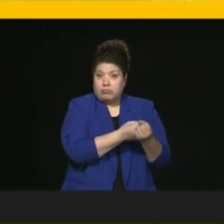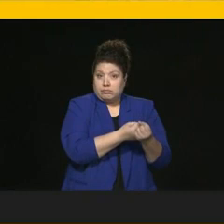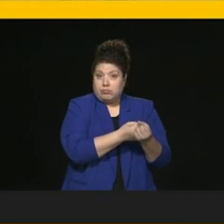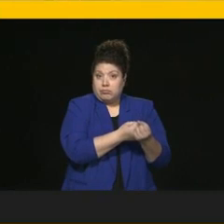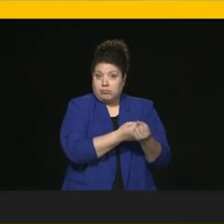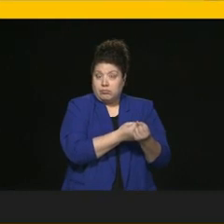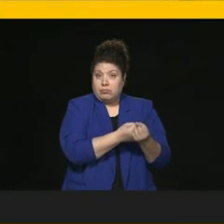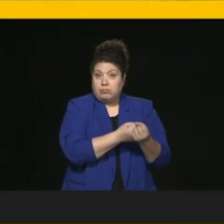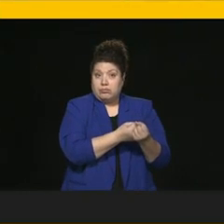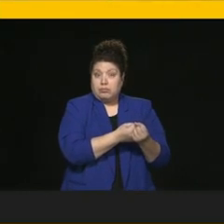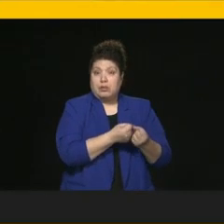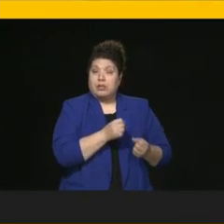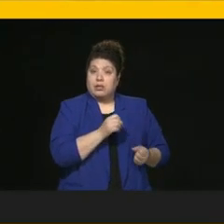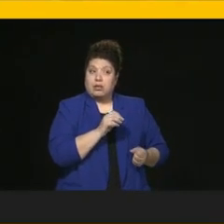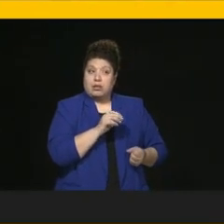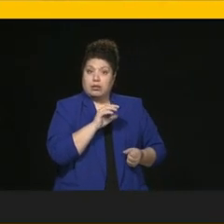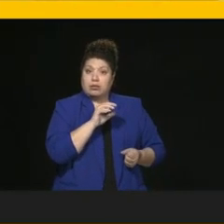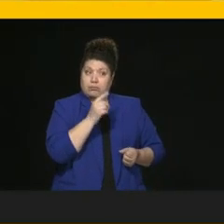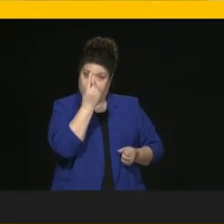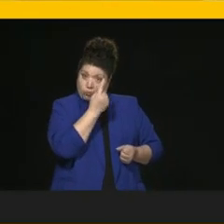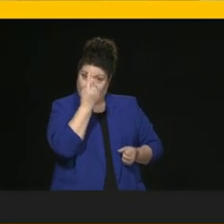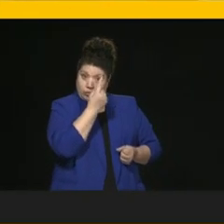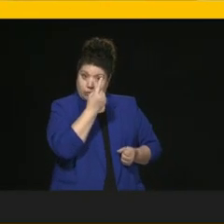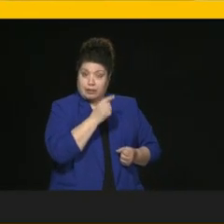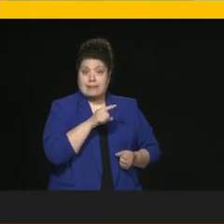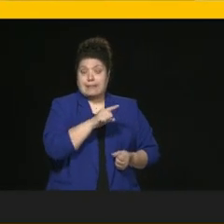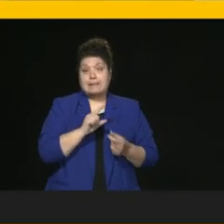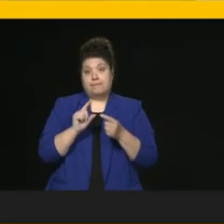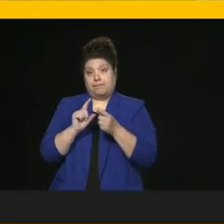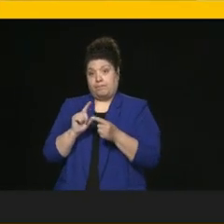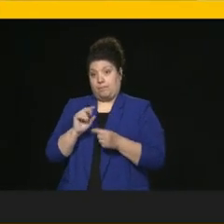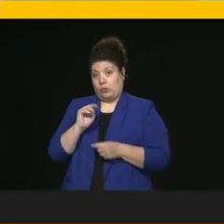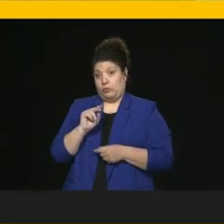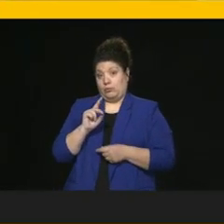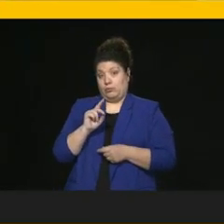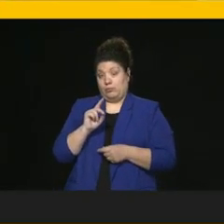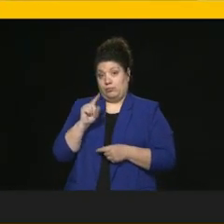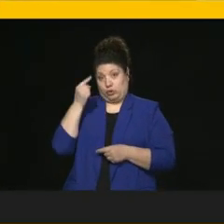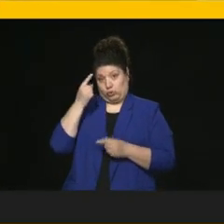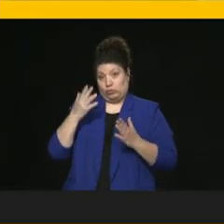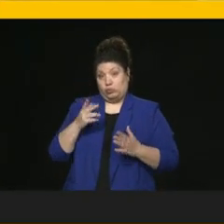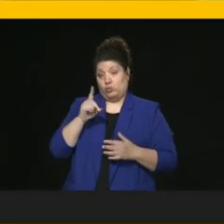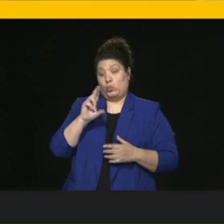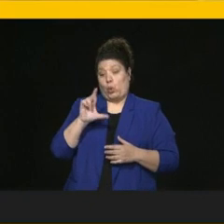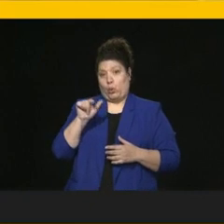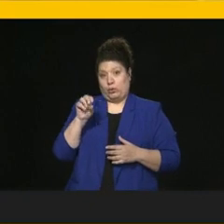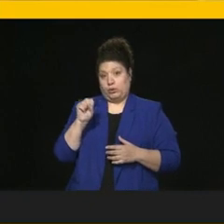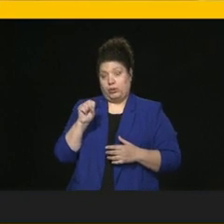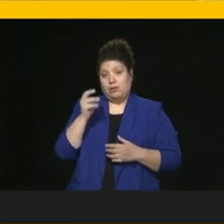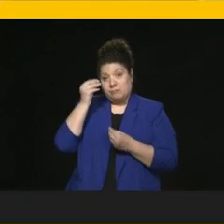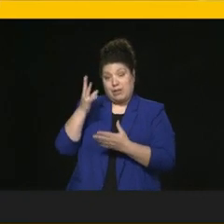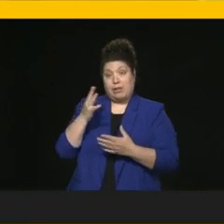WITH THEIR LONG-TERM CARE FACILITIES? ANSWER.